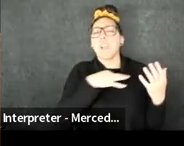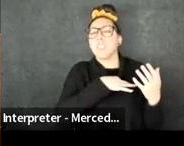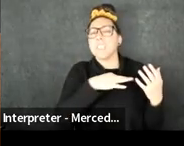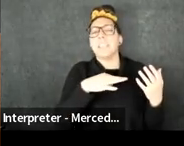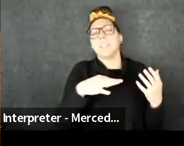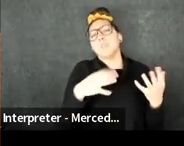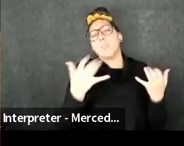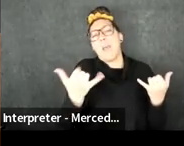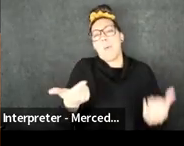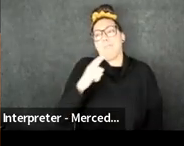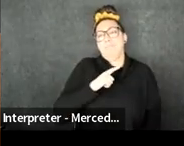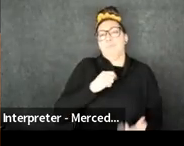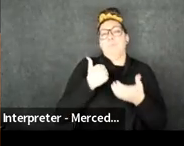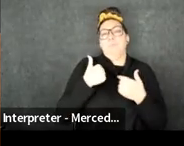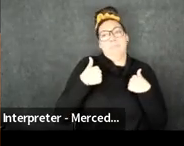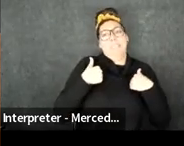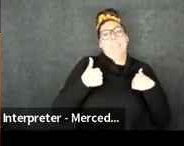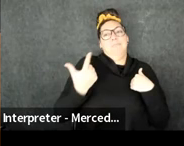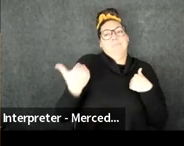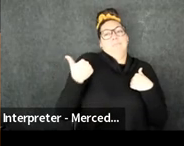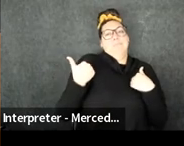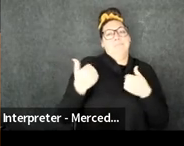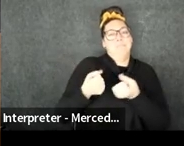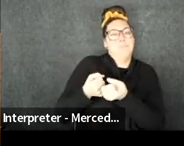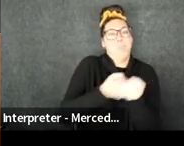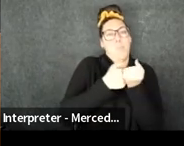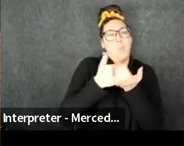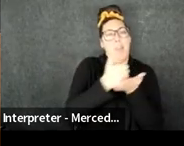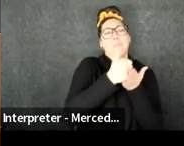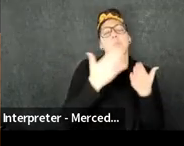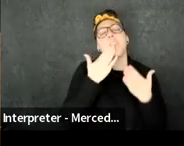So thank you for listening to both Enrique and I's personal story.